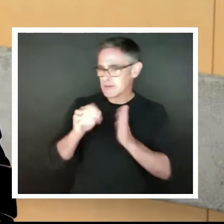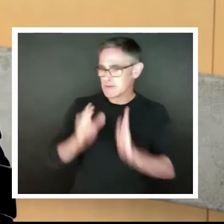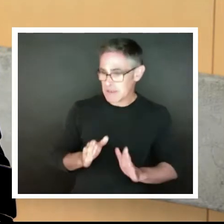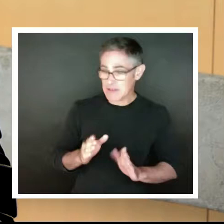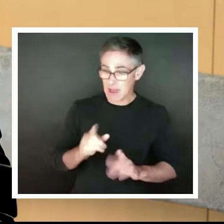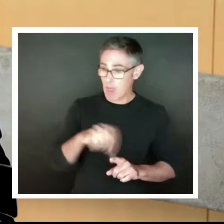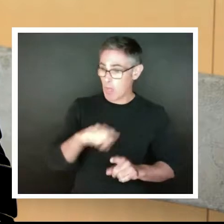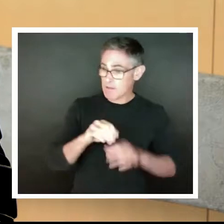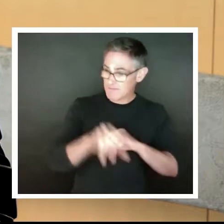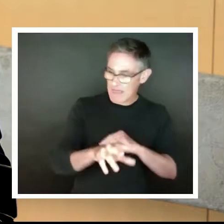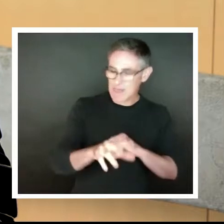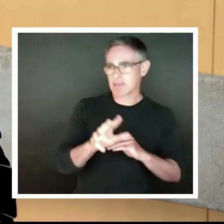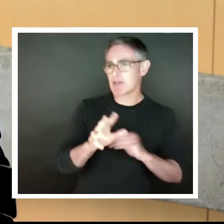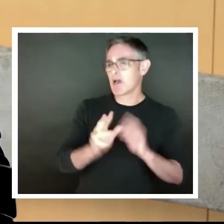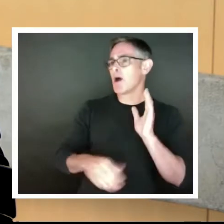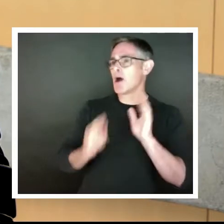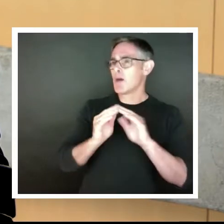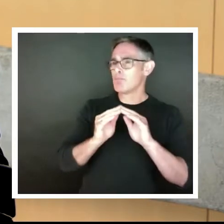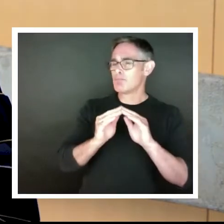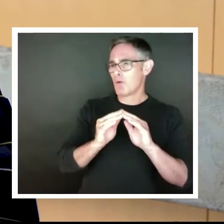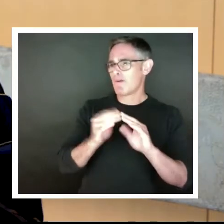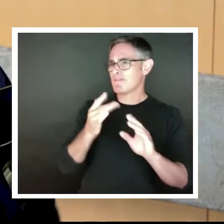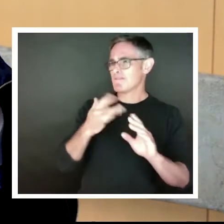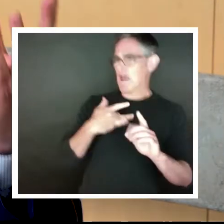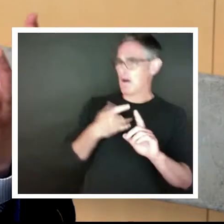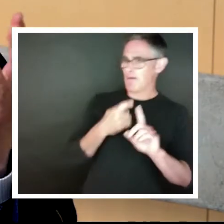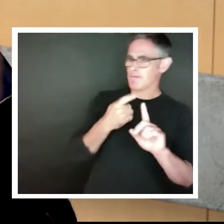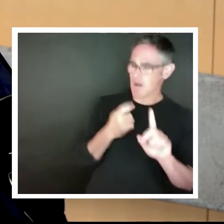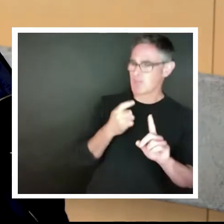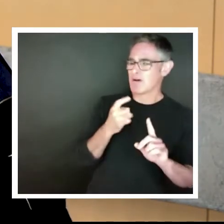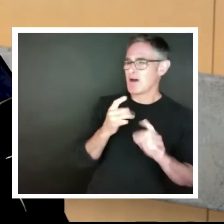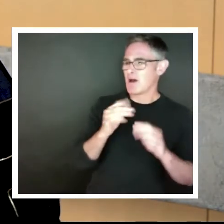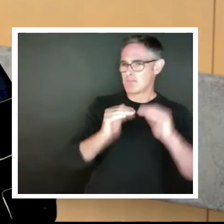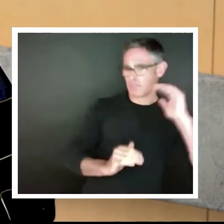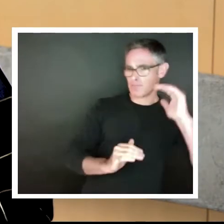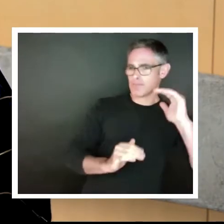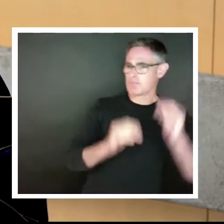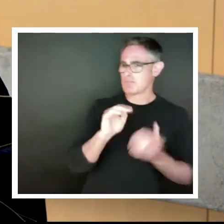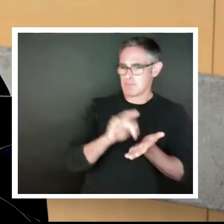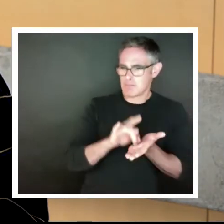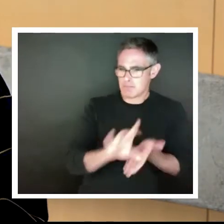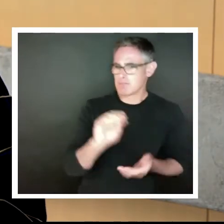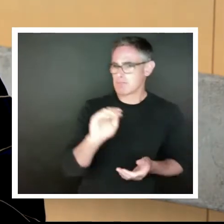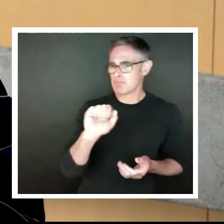by marginalized and underserved communities. Superimposed on the worst pandemic in over a 100 years